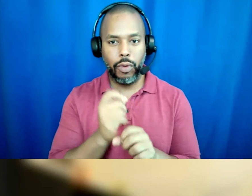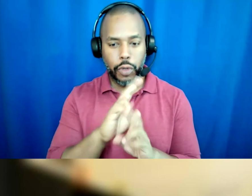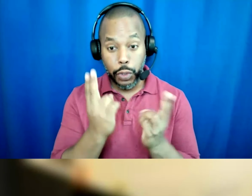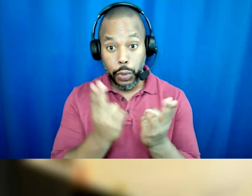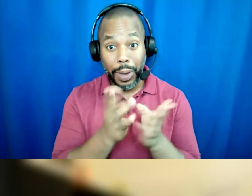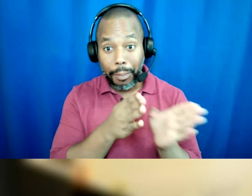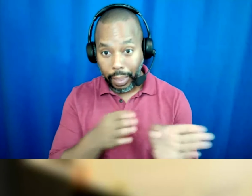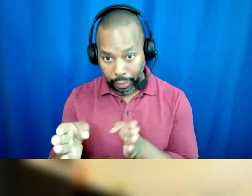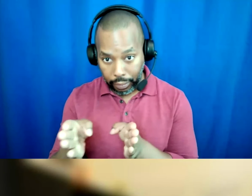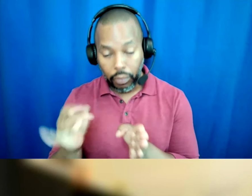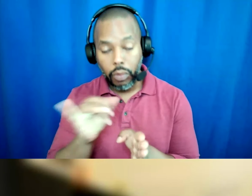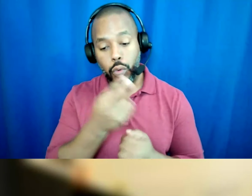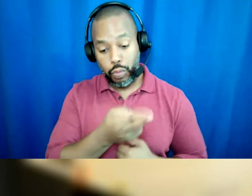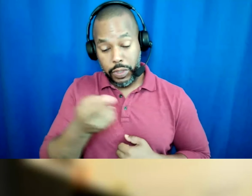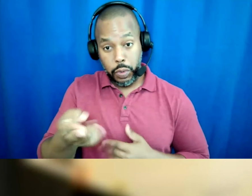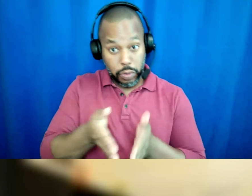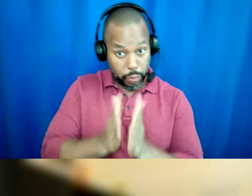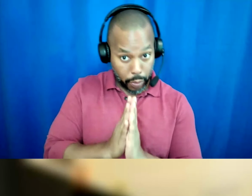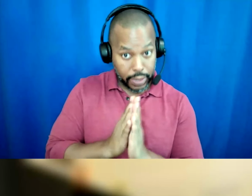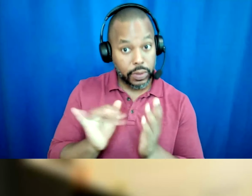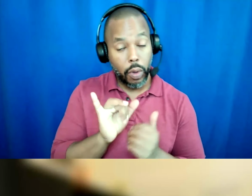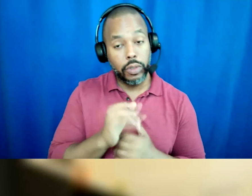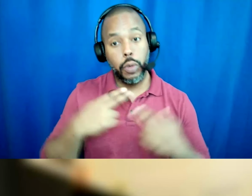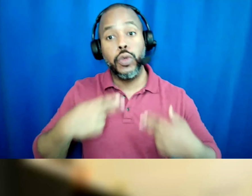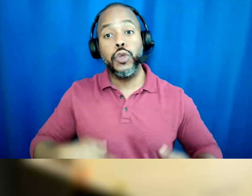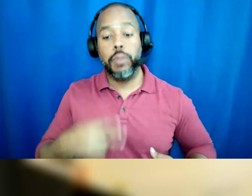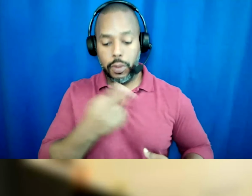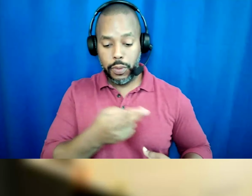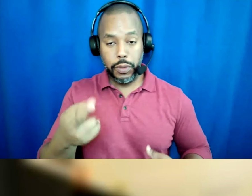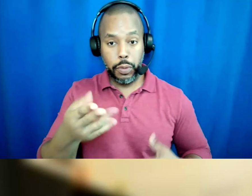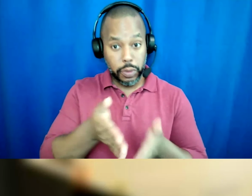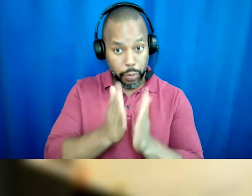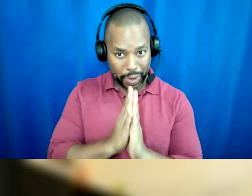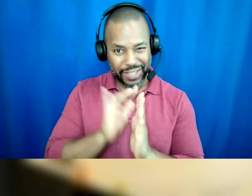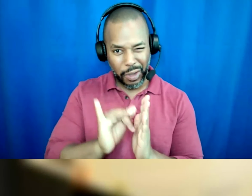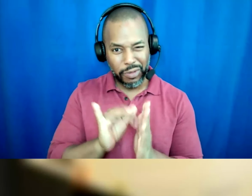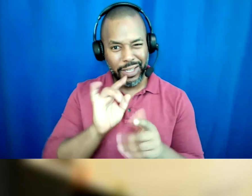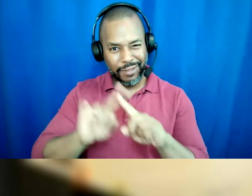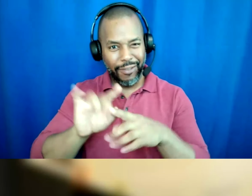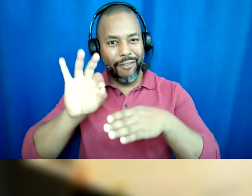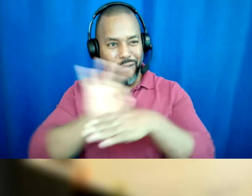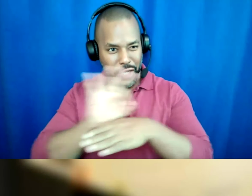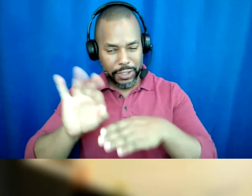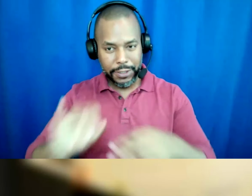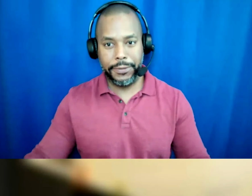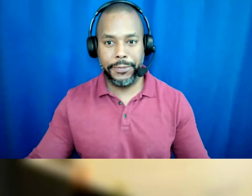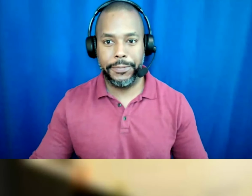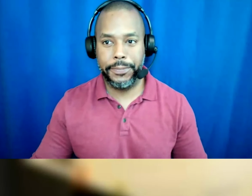requests, and human resource requests, functions. Daniel, we’re not seeing your screen,